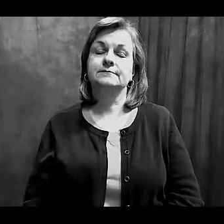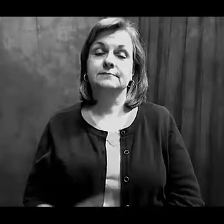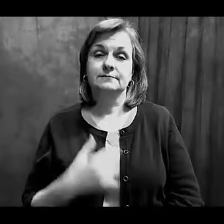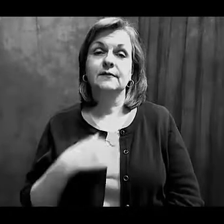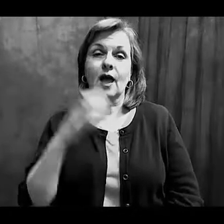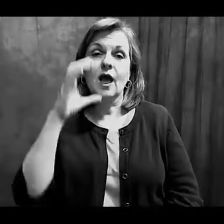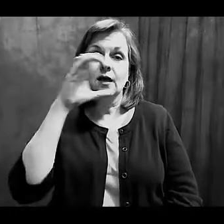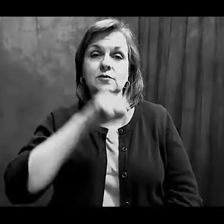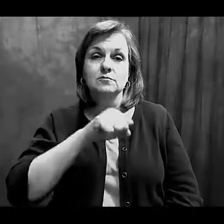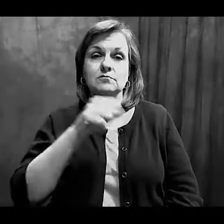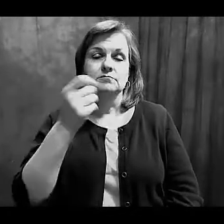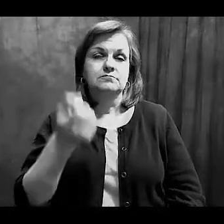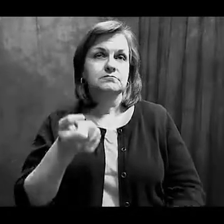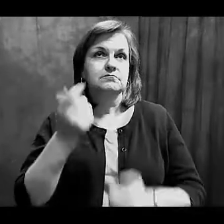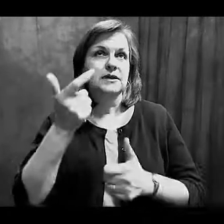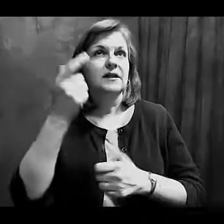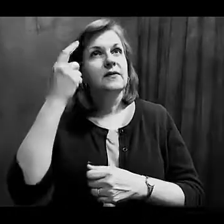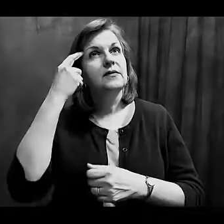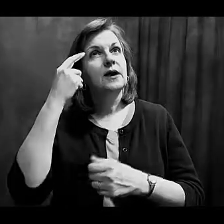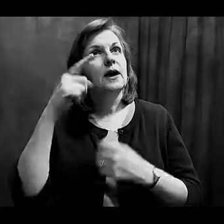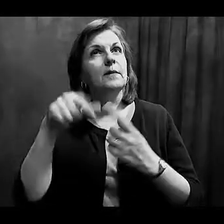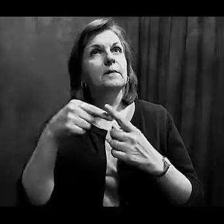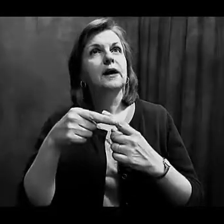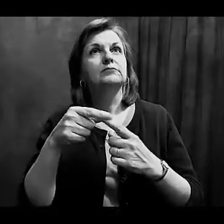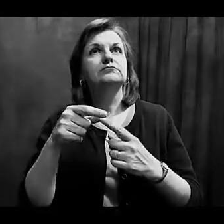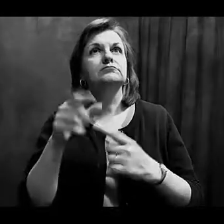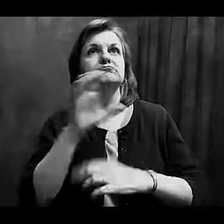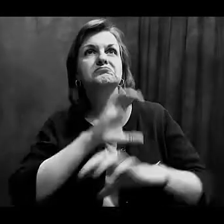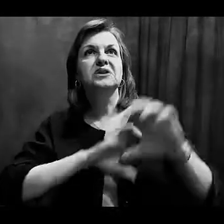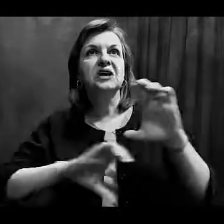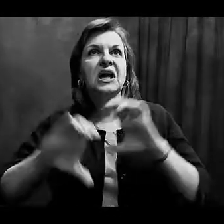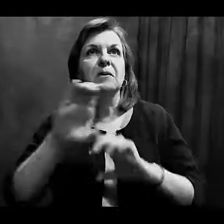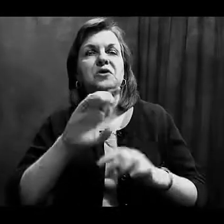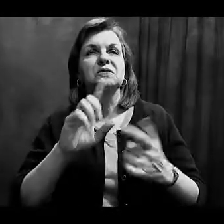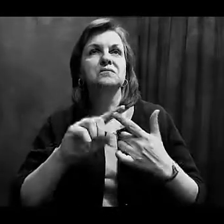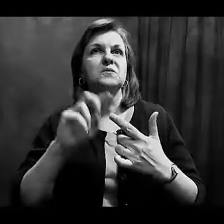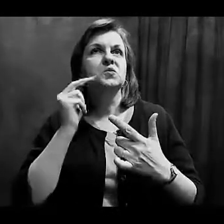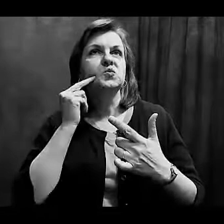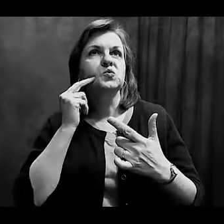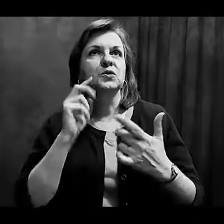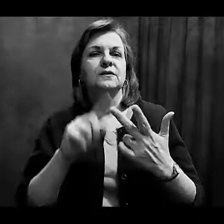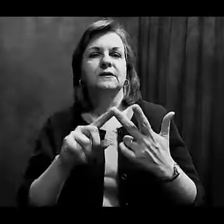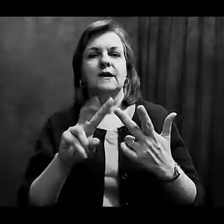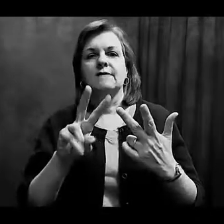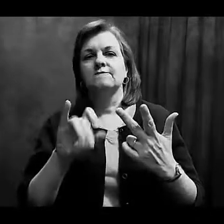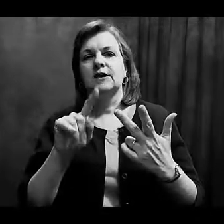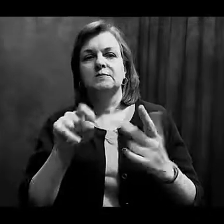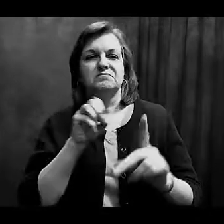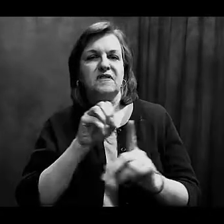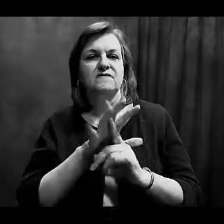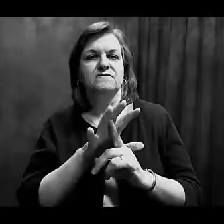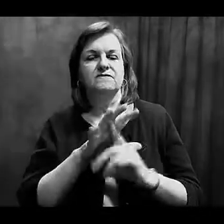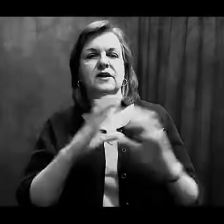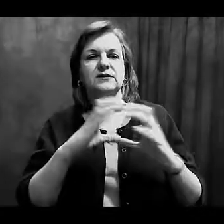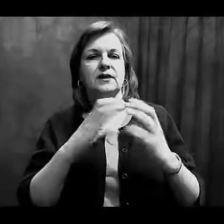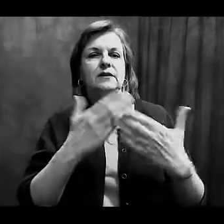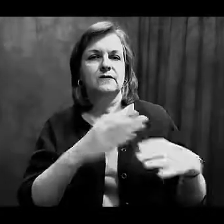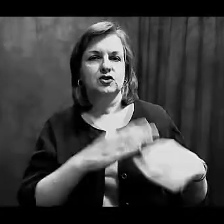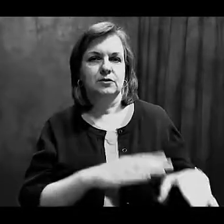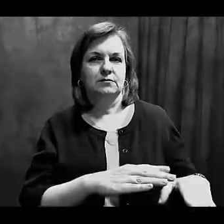I assume that you would think immediately of things like chemicals nutrients vitamins and so on